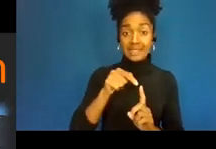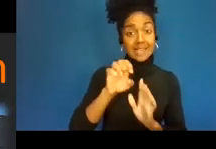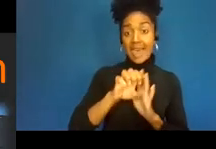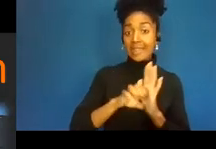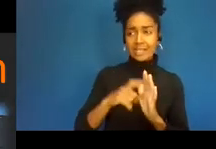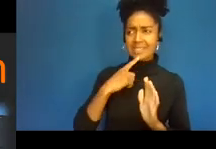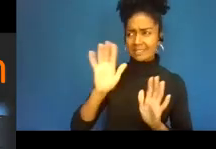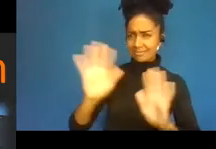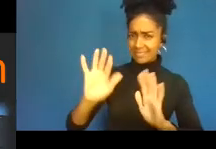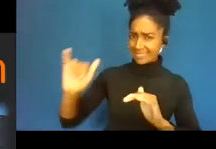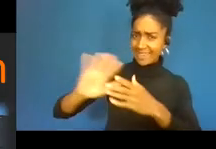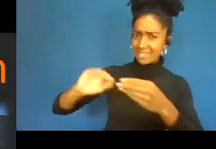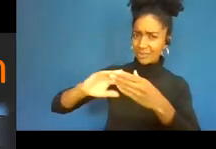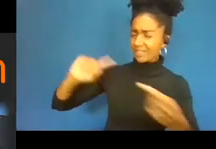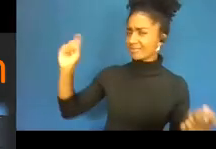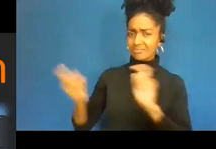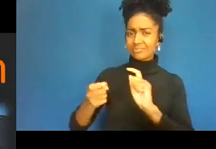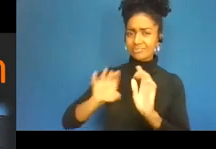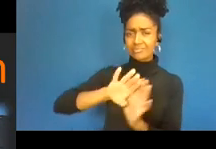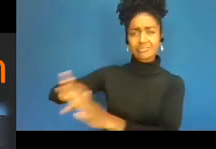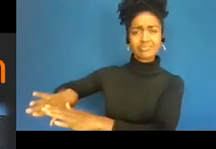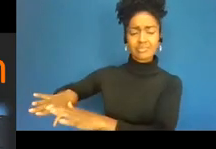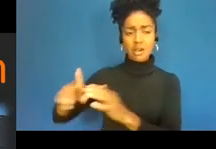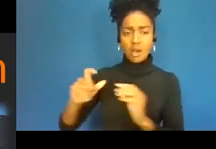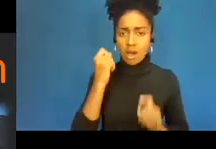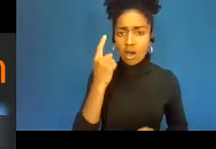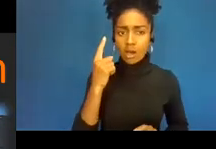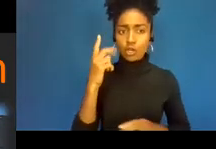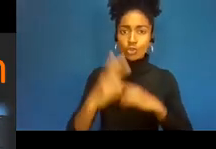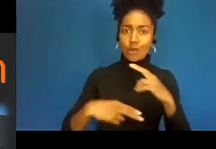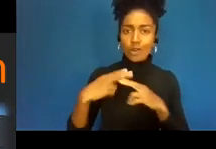Let's change that narrative and understand the universal traditional aspects and ways